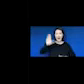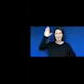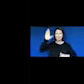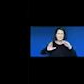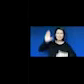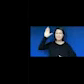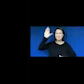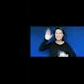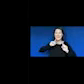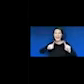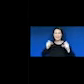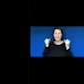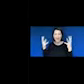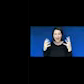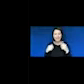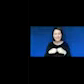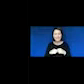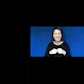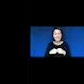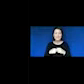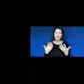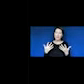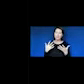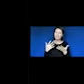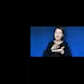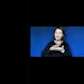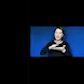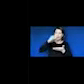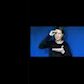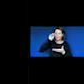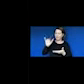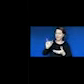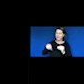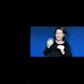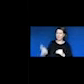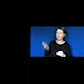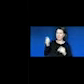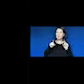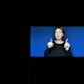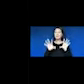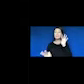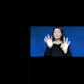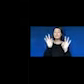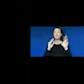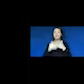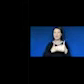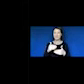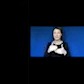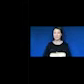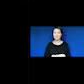I was able to learn these things through discovery. Jenny, can you think of an example?